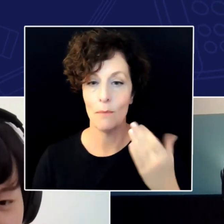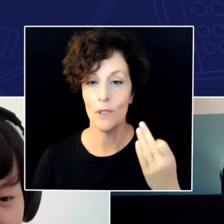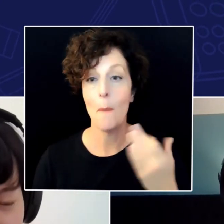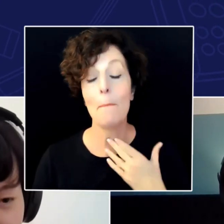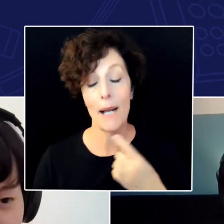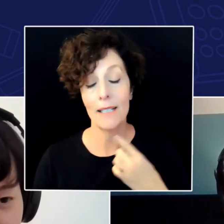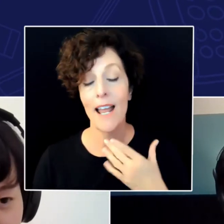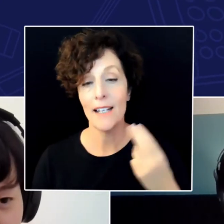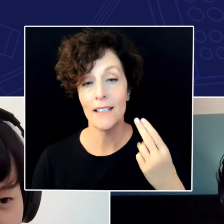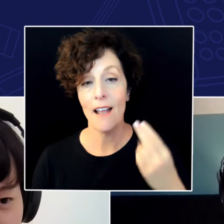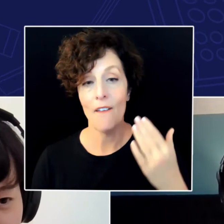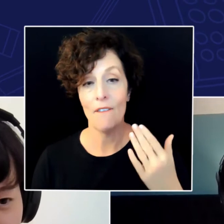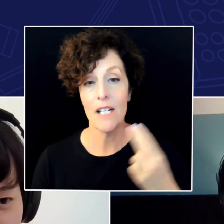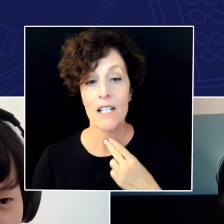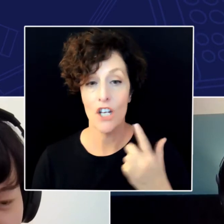So my -- my dad is a physician.